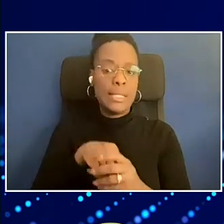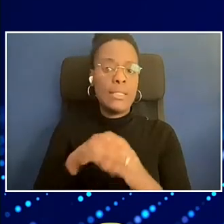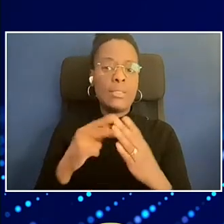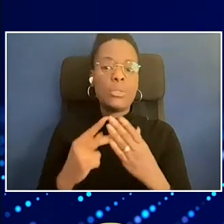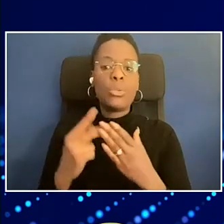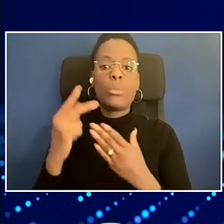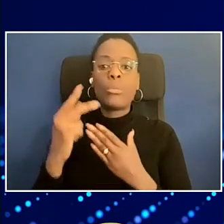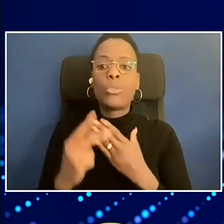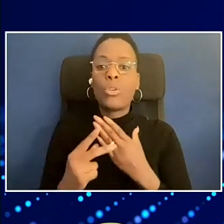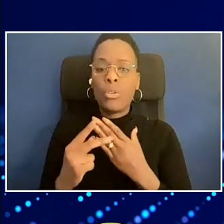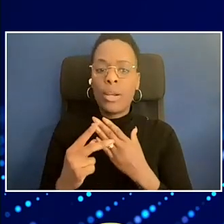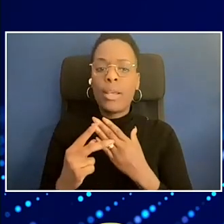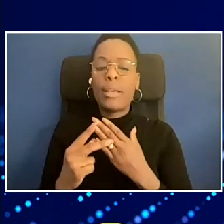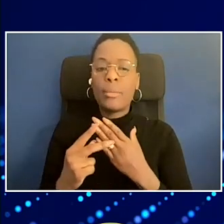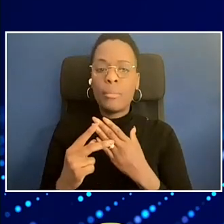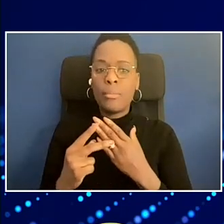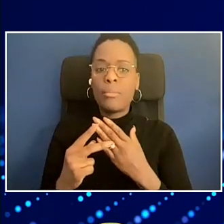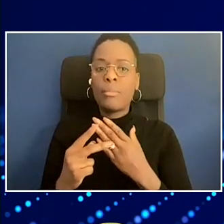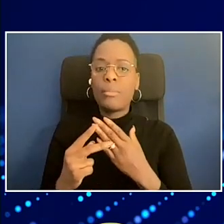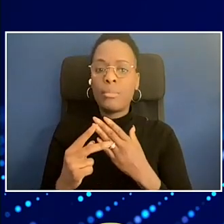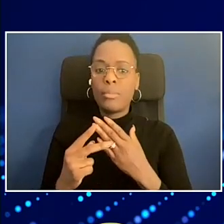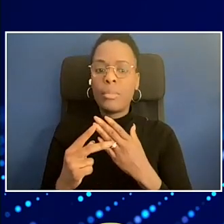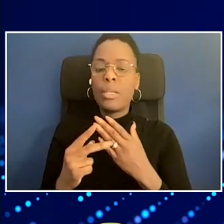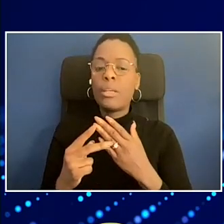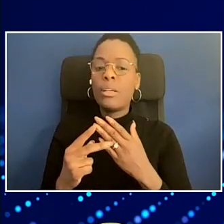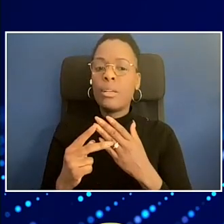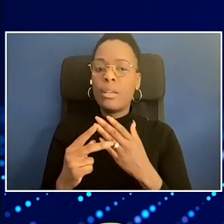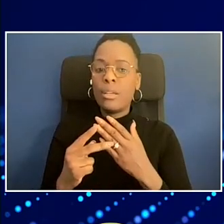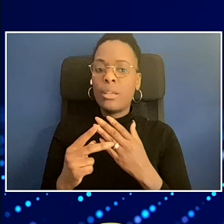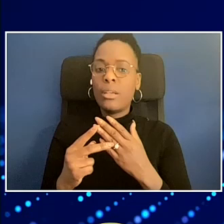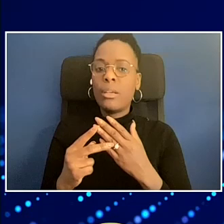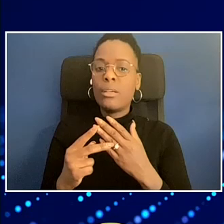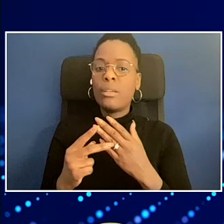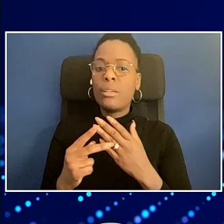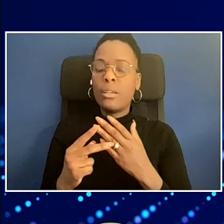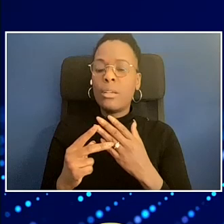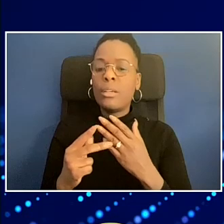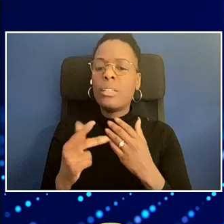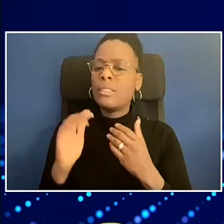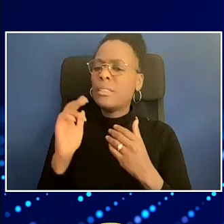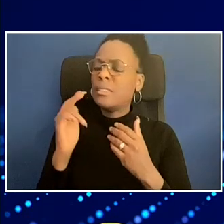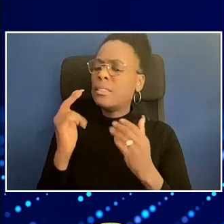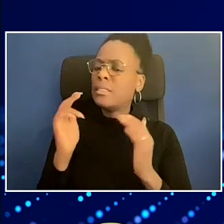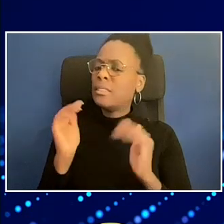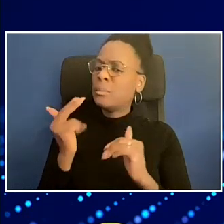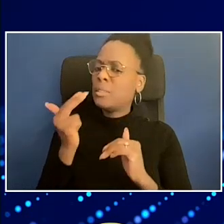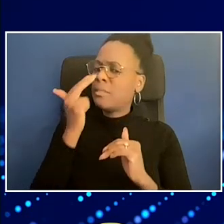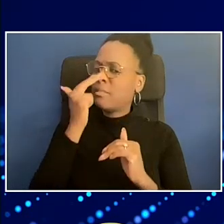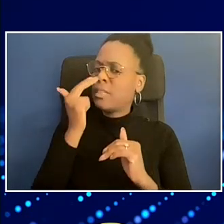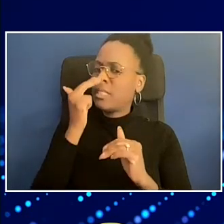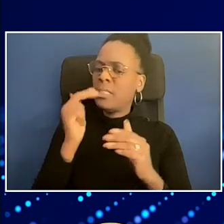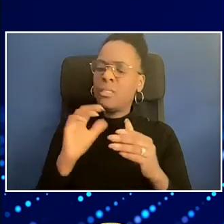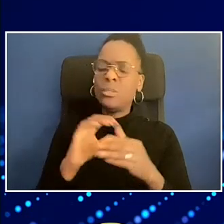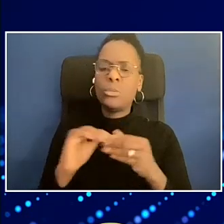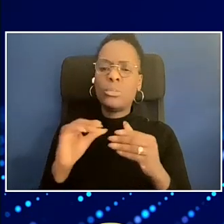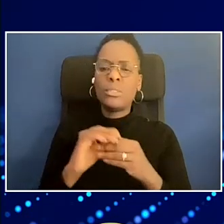are going to do it- and so I find it funny to say that opt-in won't work at the same